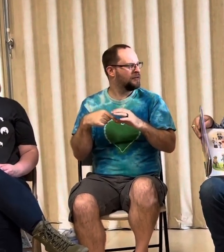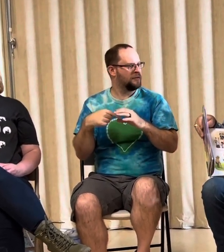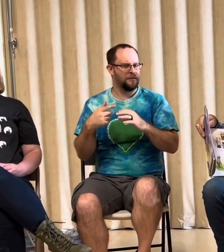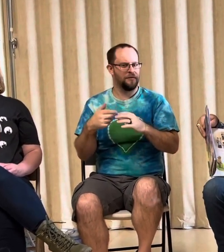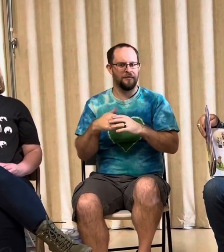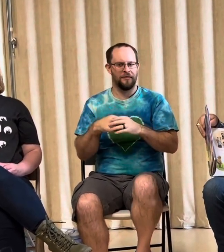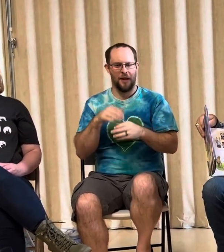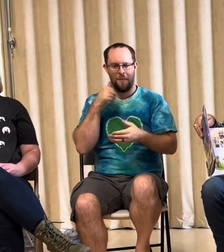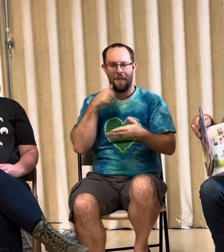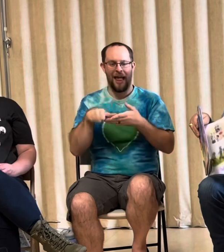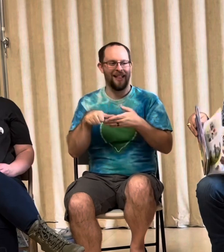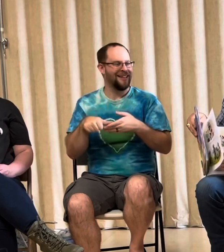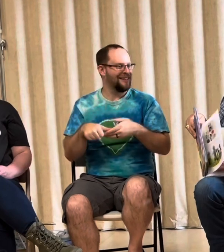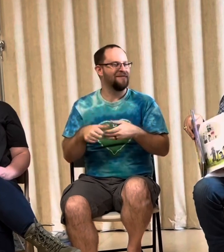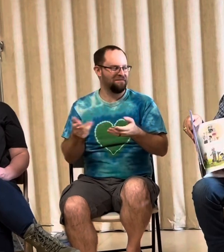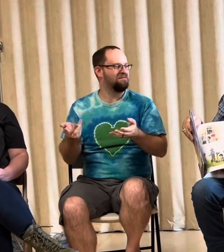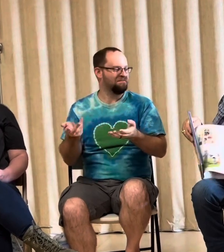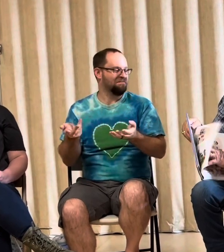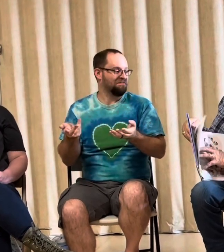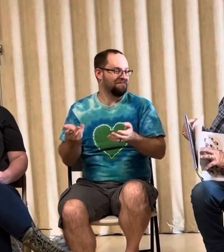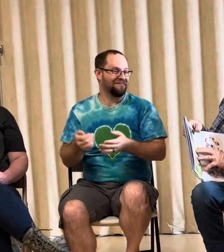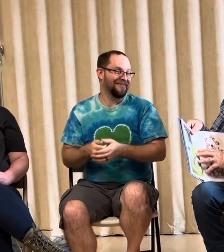Mail? CALI: Oh my goodness.